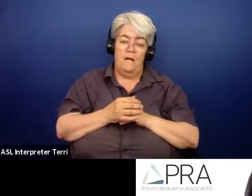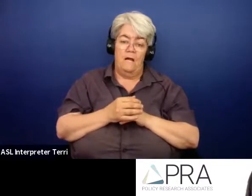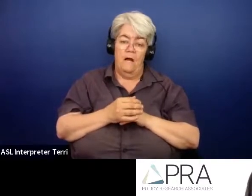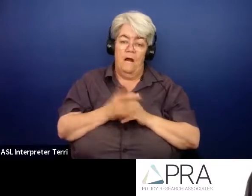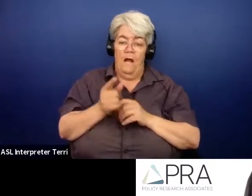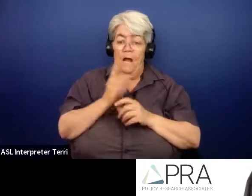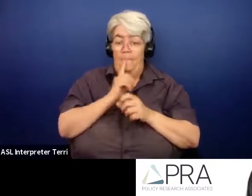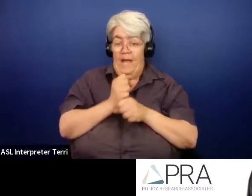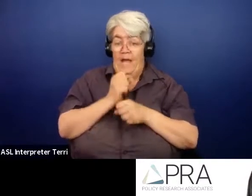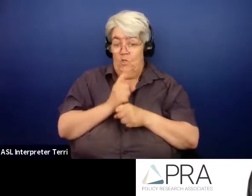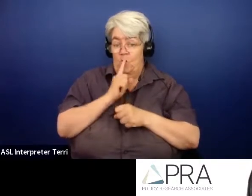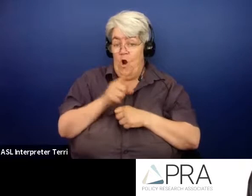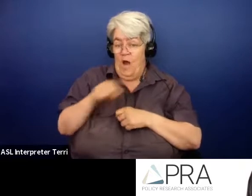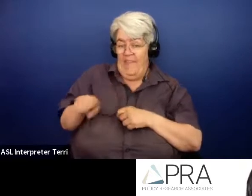that they have information about brain